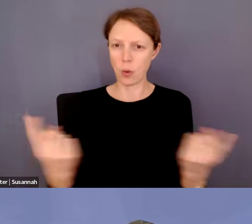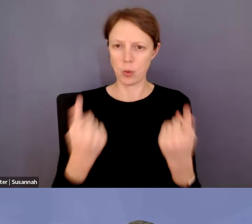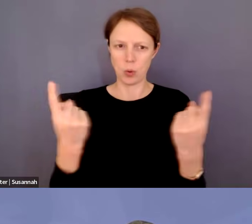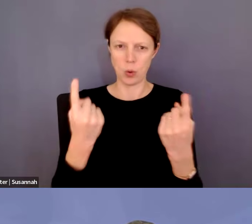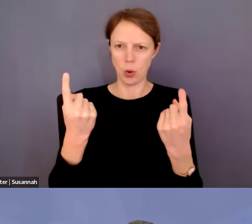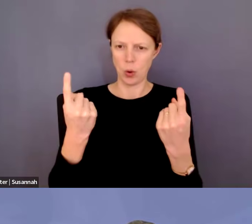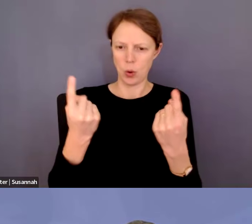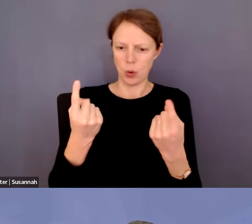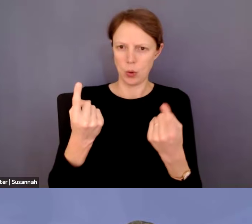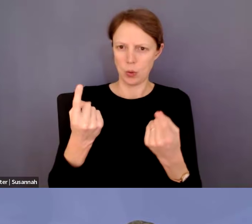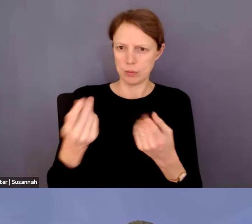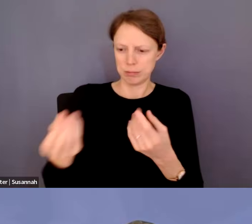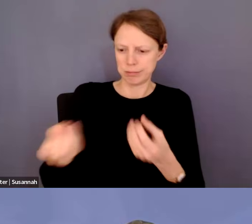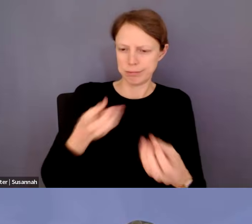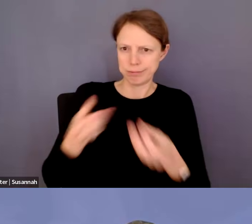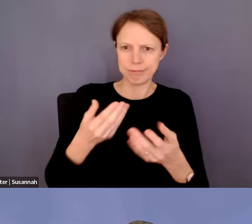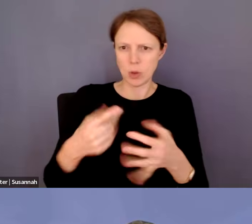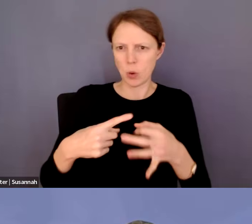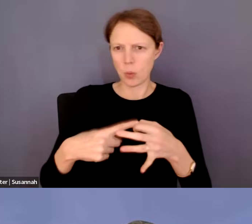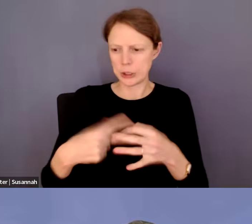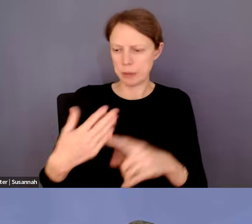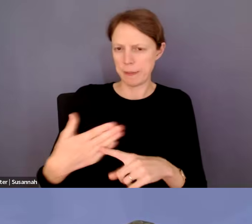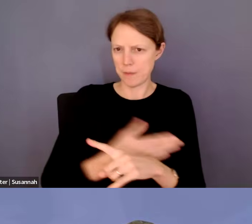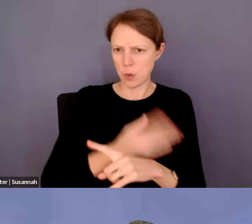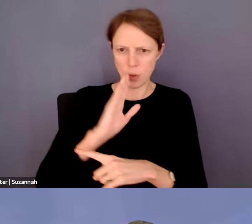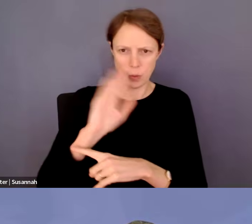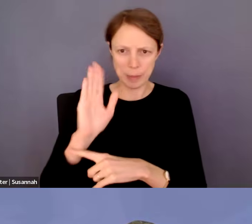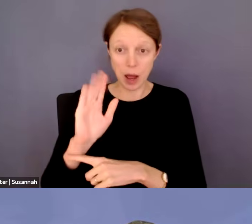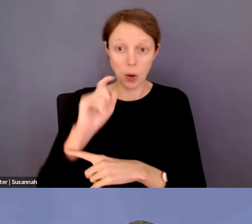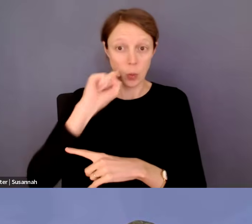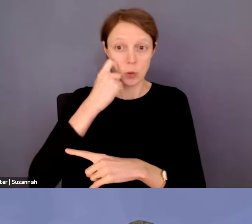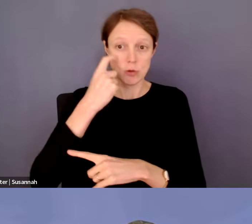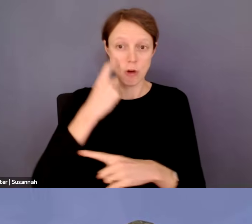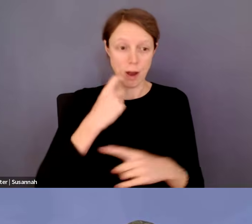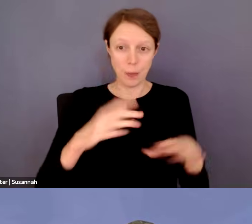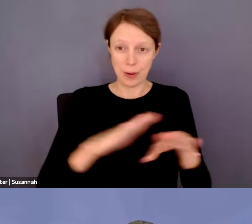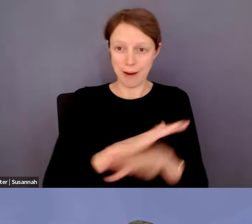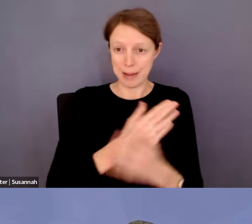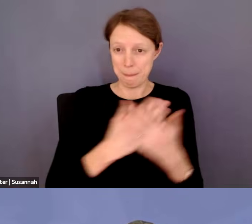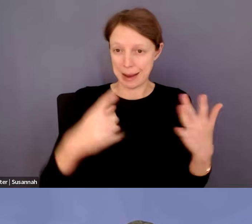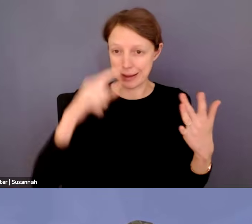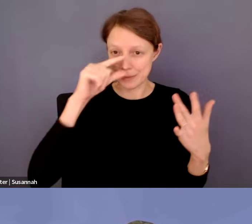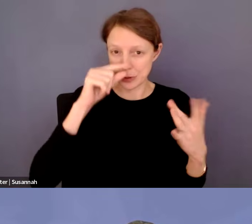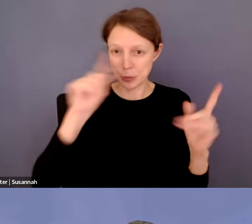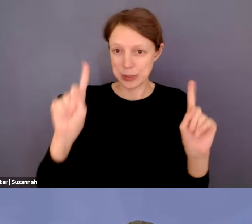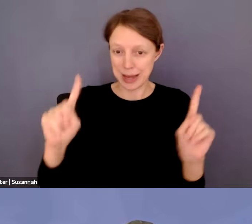questions as we can today, as well as those that are submitted for the Q&A box here in Zoom. This